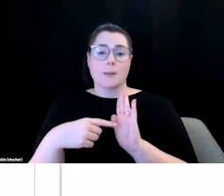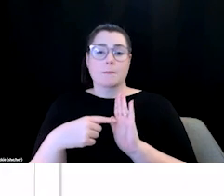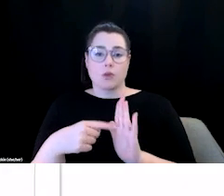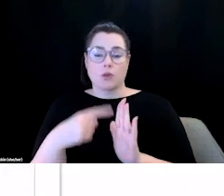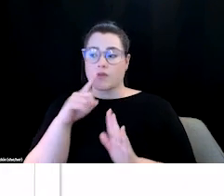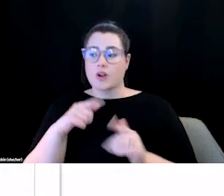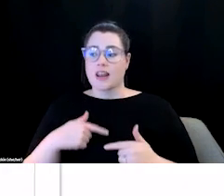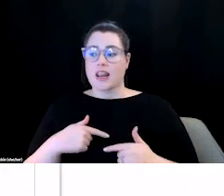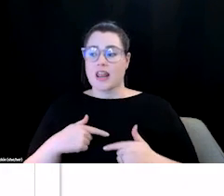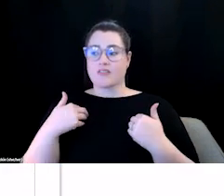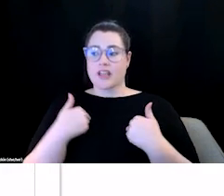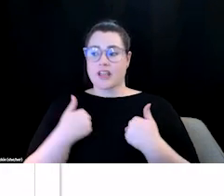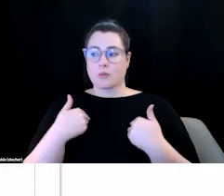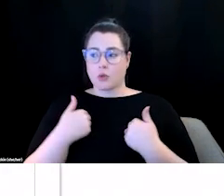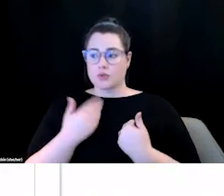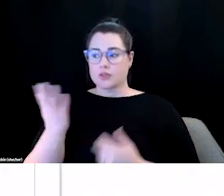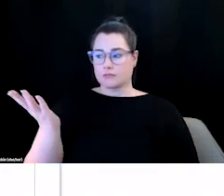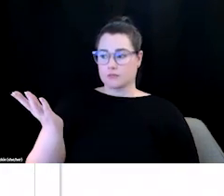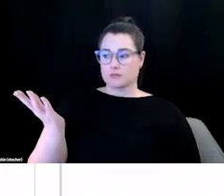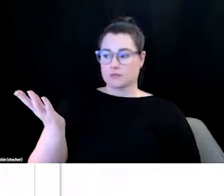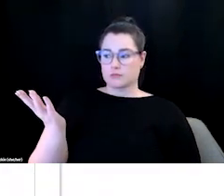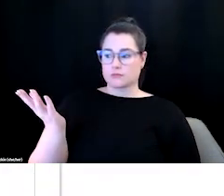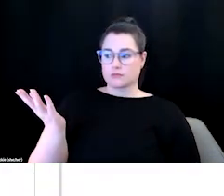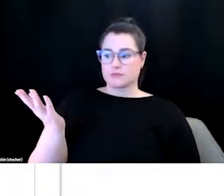And it's going to prompt you, or there's different questions depending on what you check.